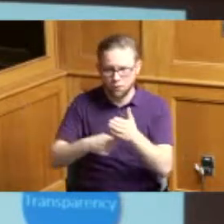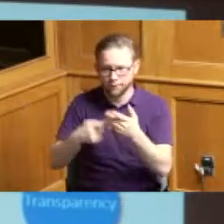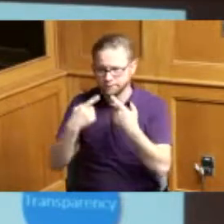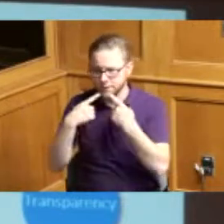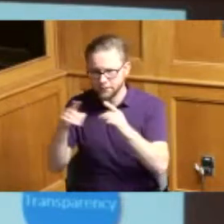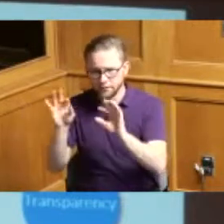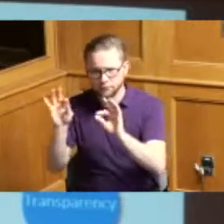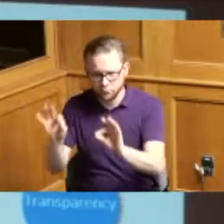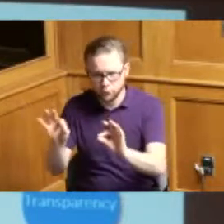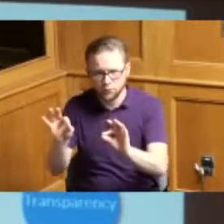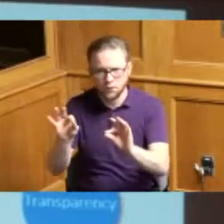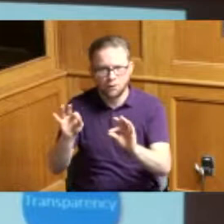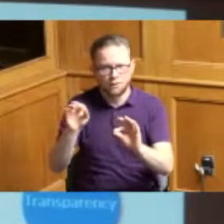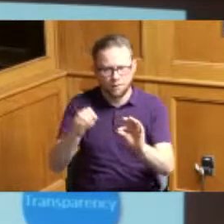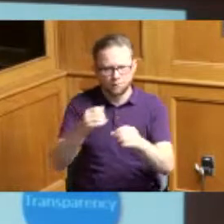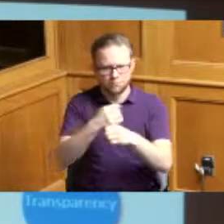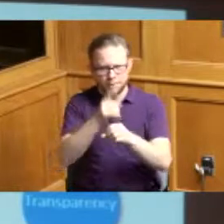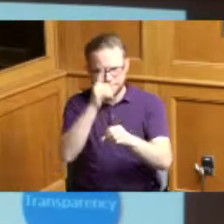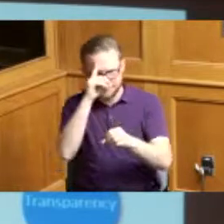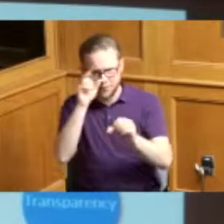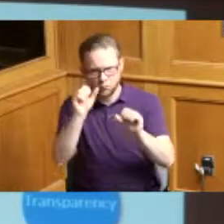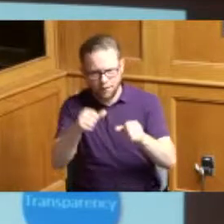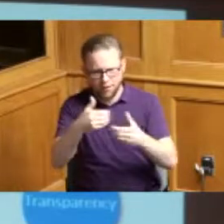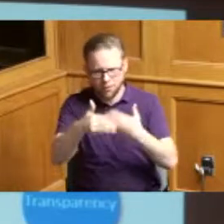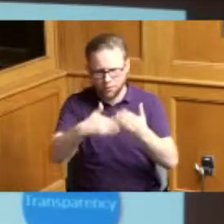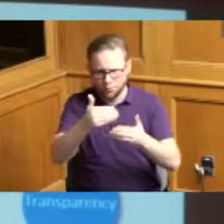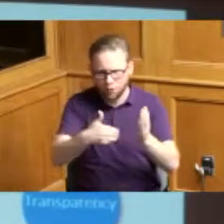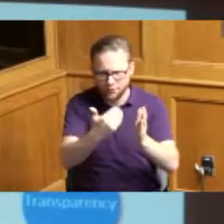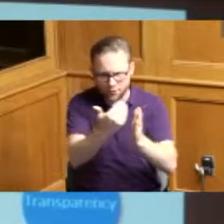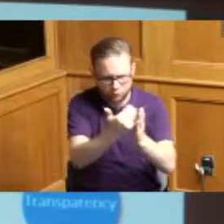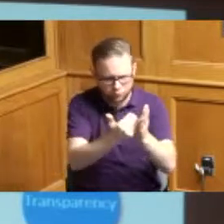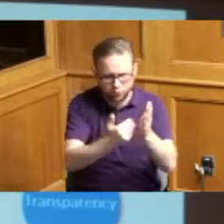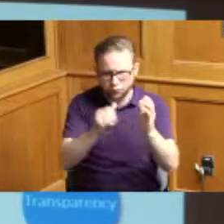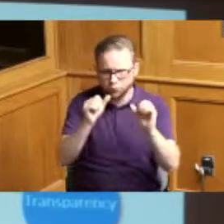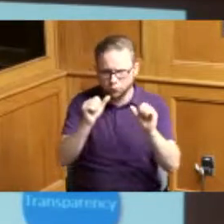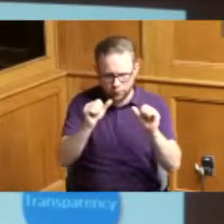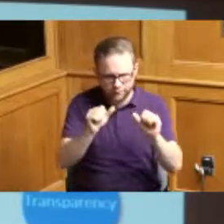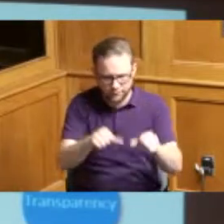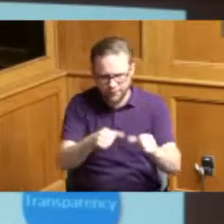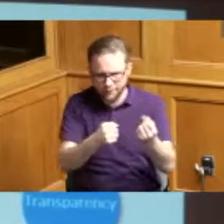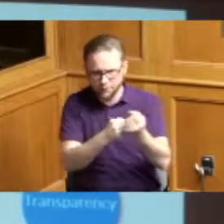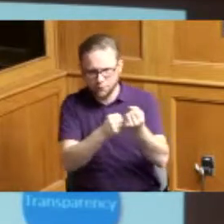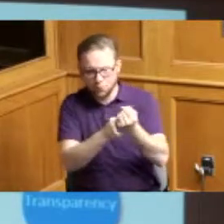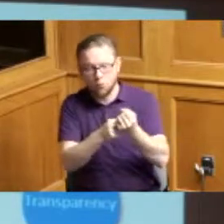and that we also are trying to do something so that there is consistency and uniformity